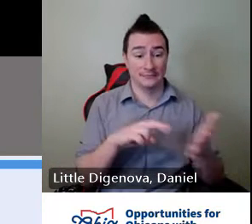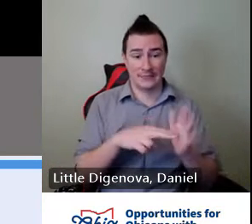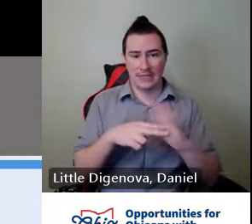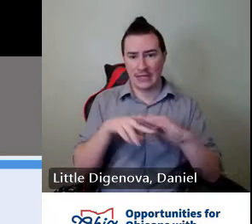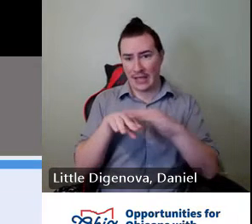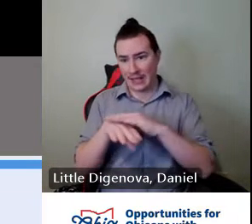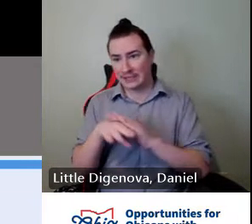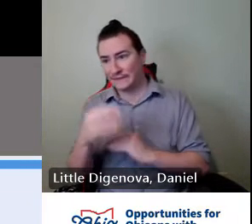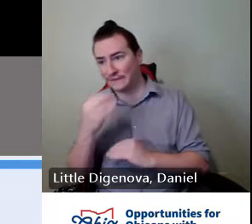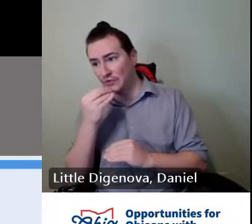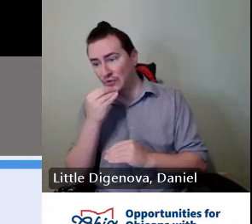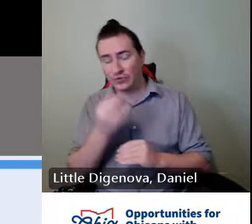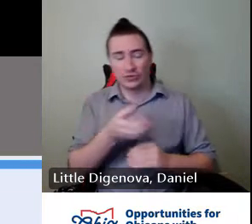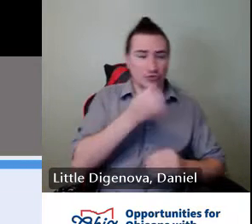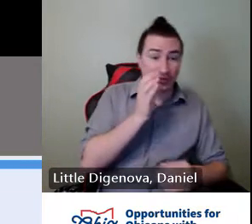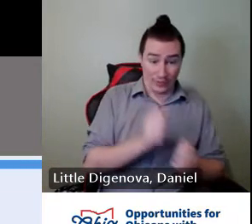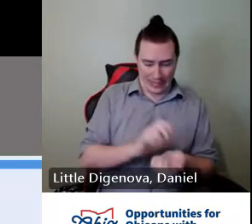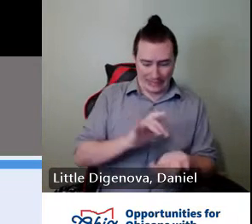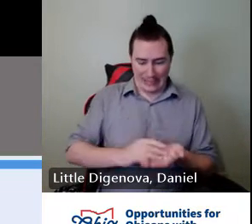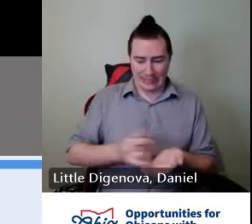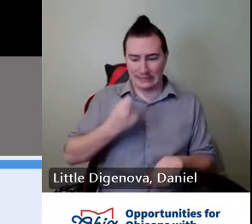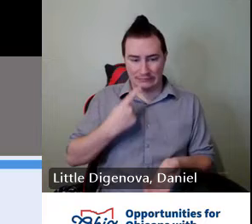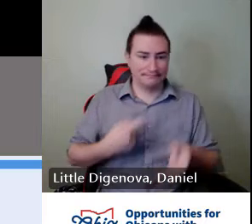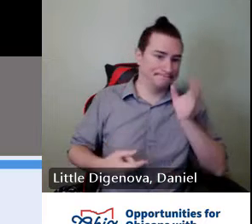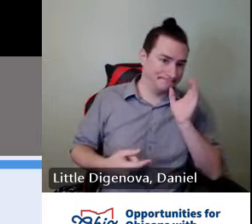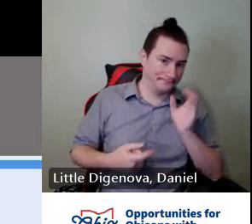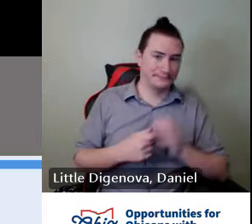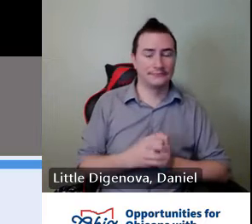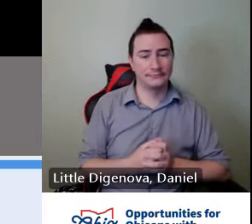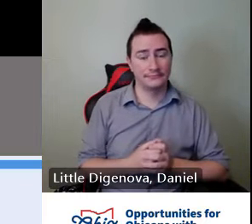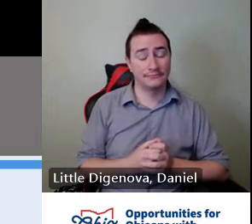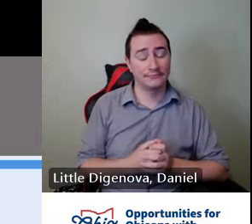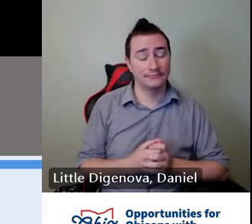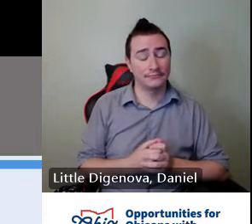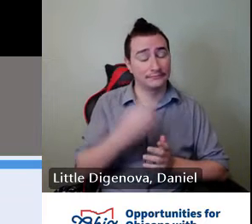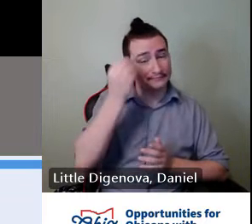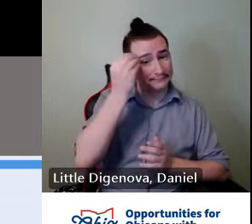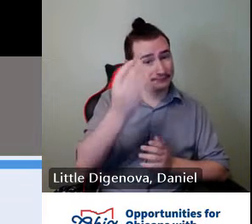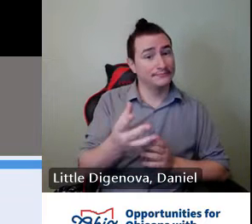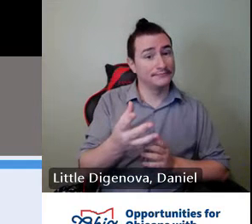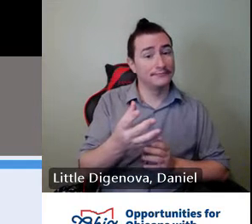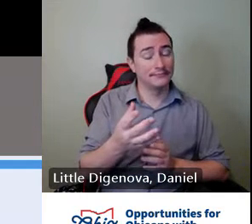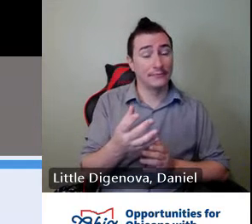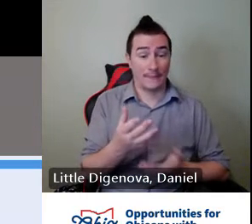Julie, I'd like to point out that while two types of accommodations may be needed, both of these accommodations